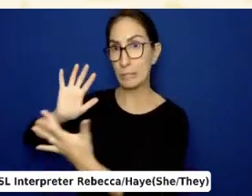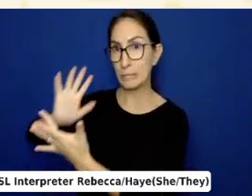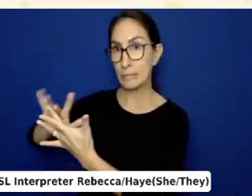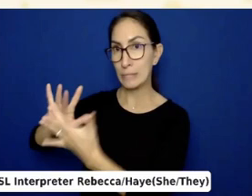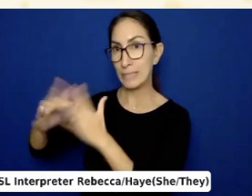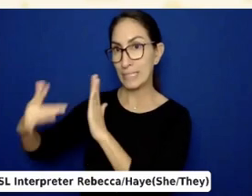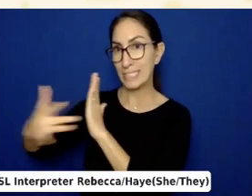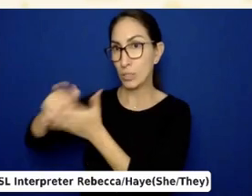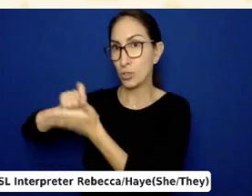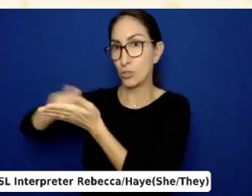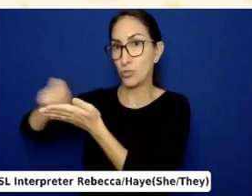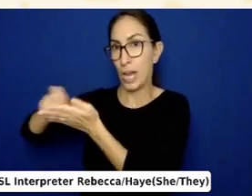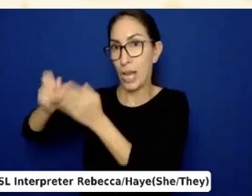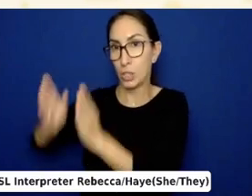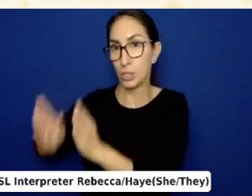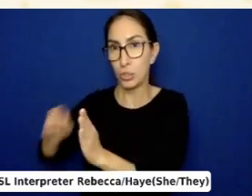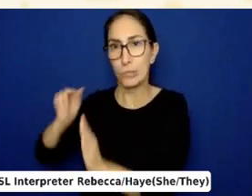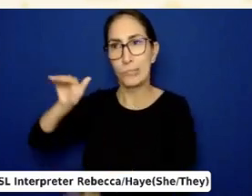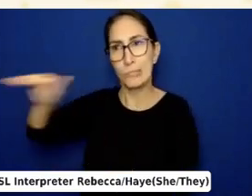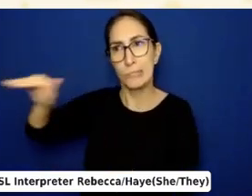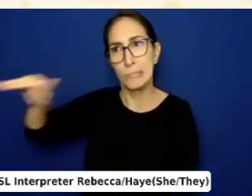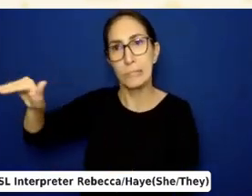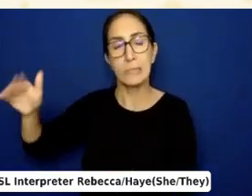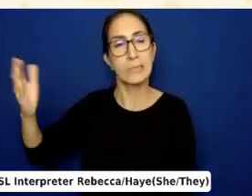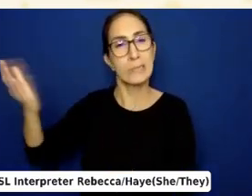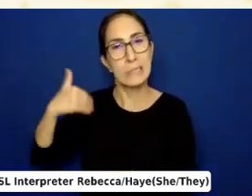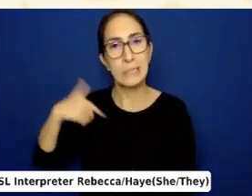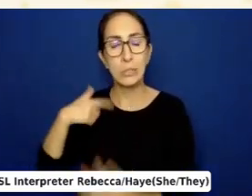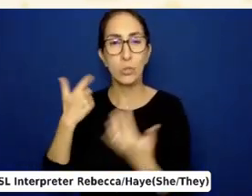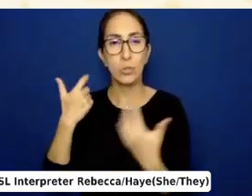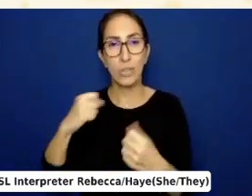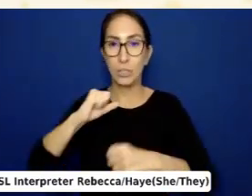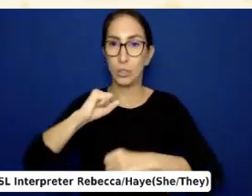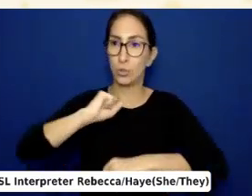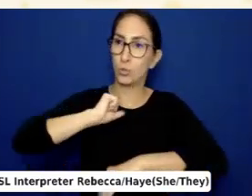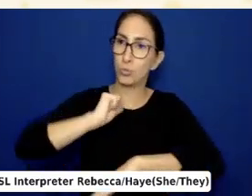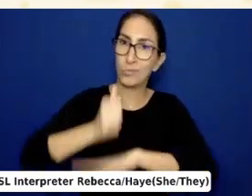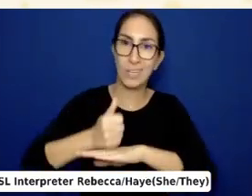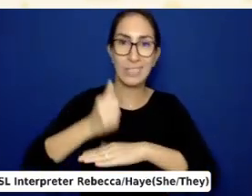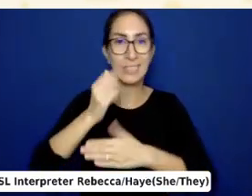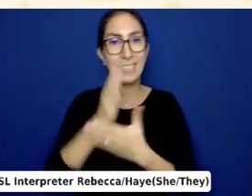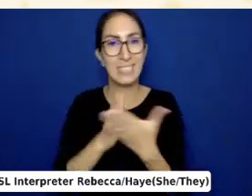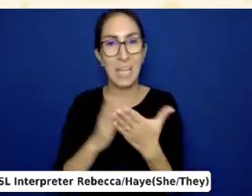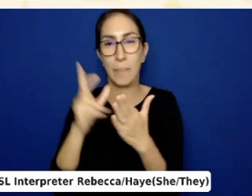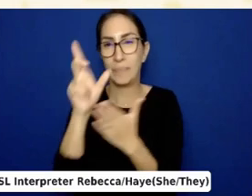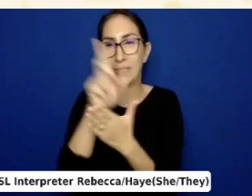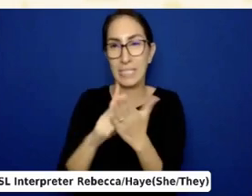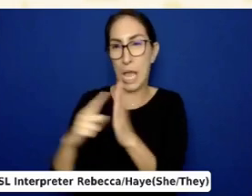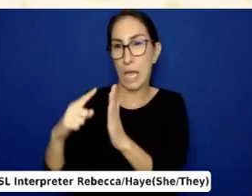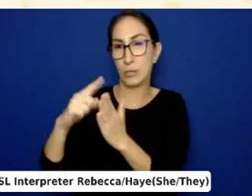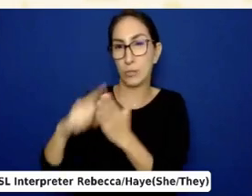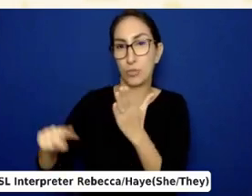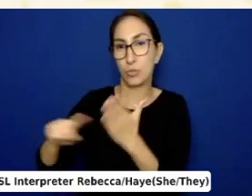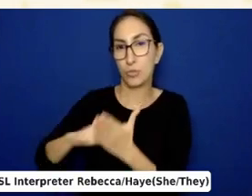Always try to create some design critiques. This is something that is also important